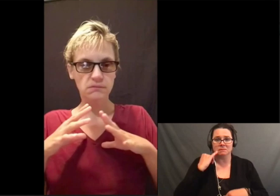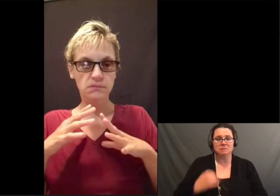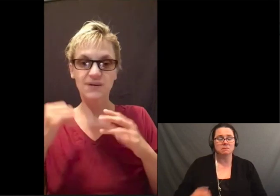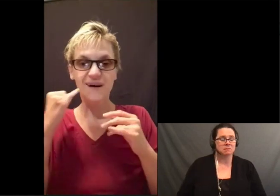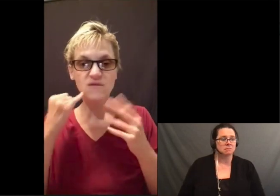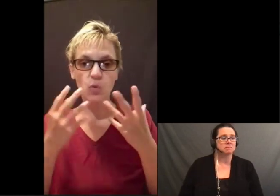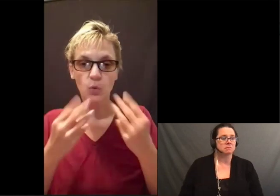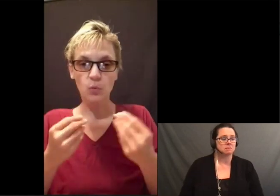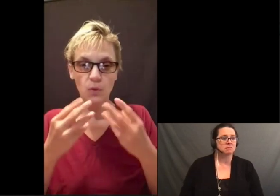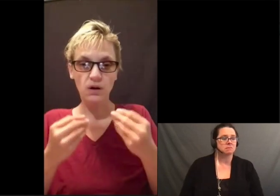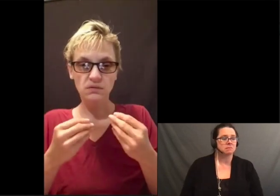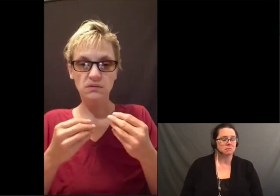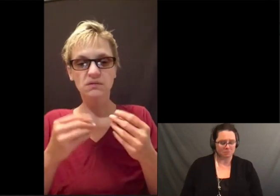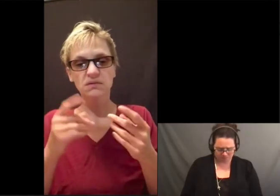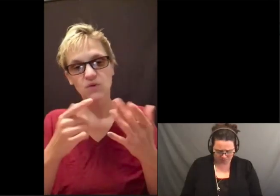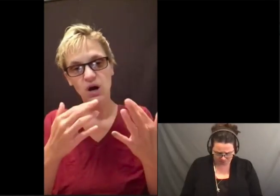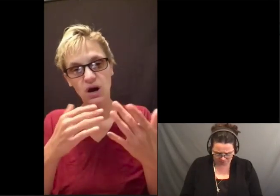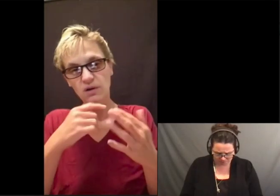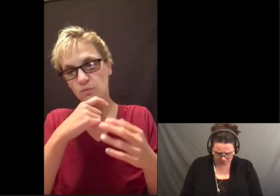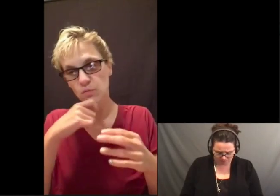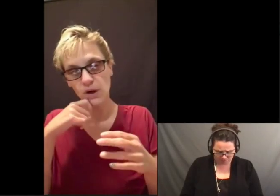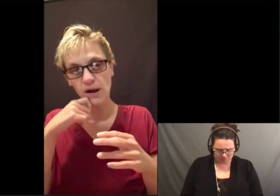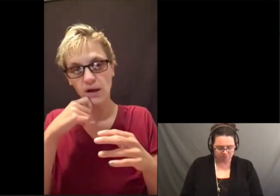It's not a big deal if you make mistakes.